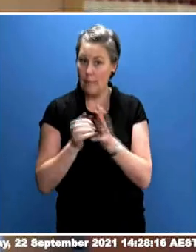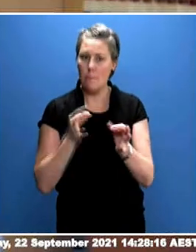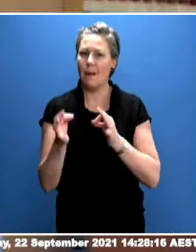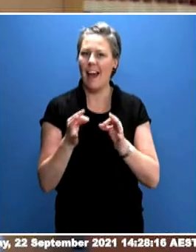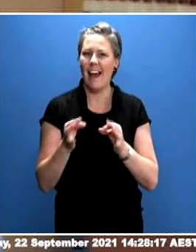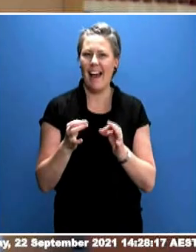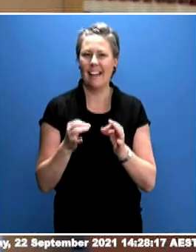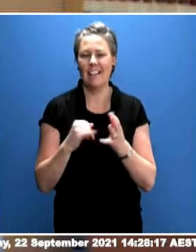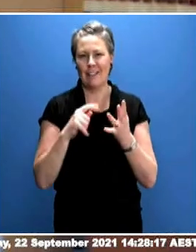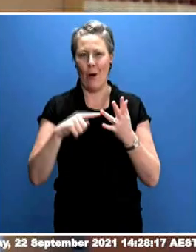information from those.